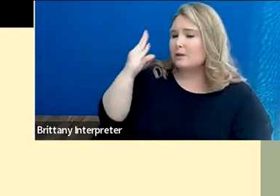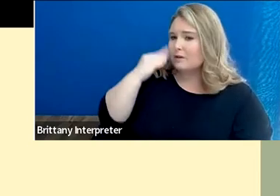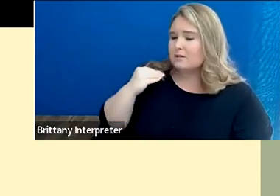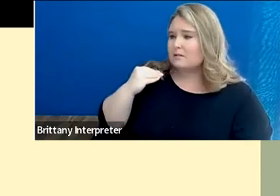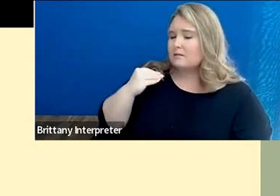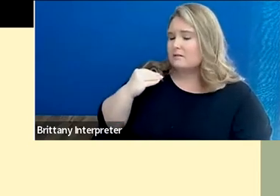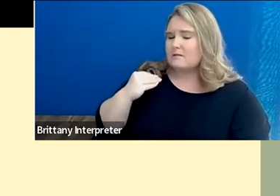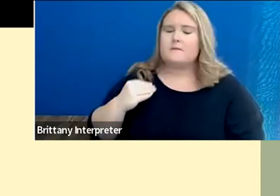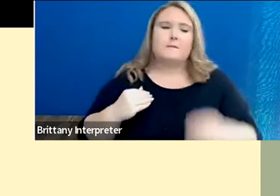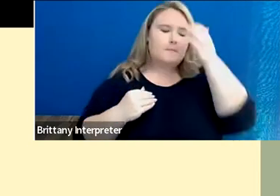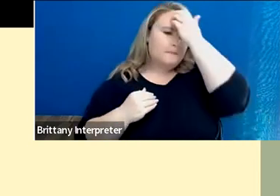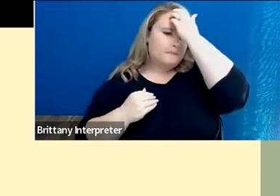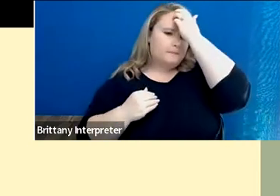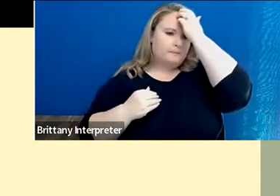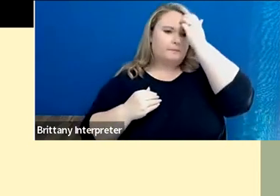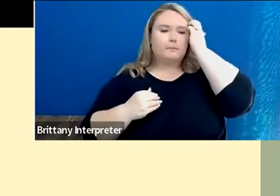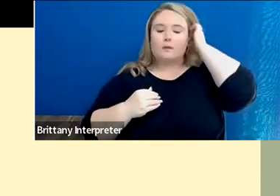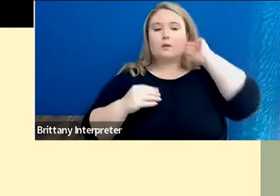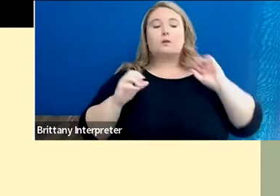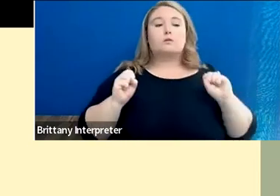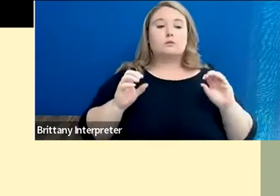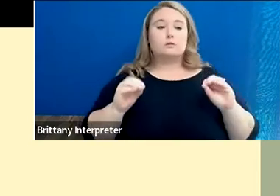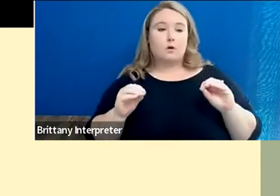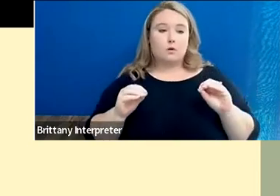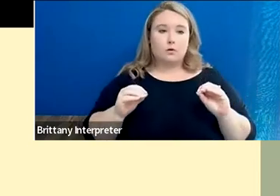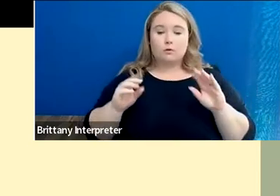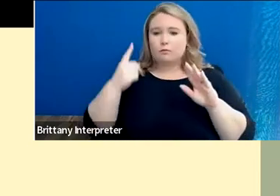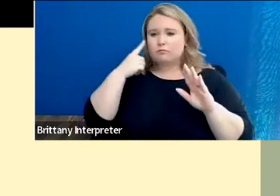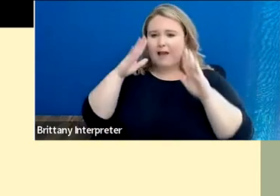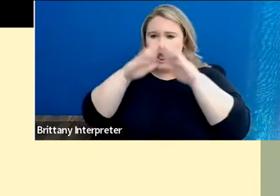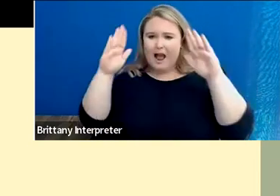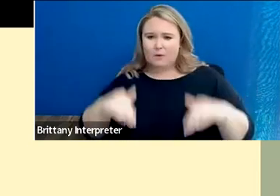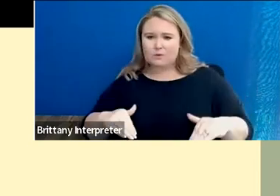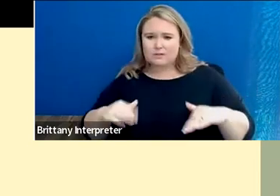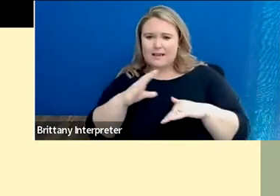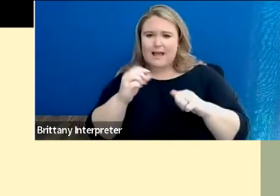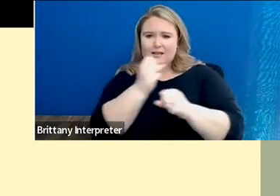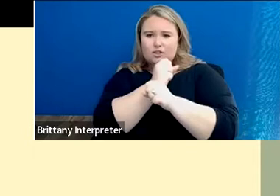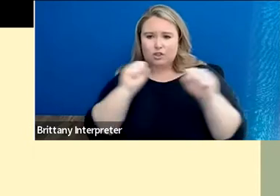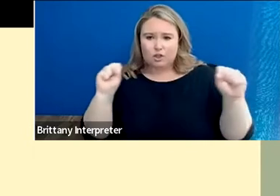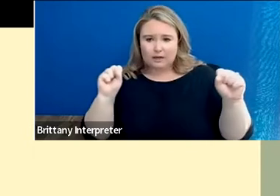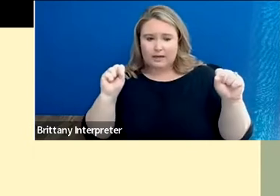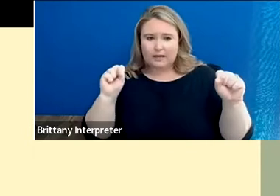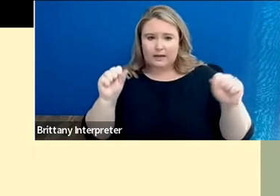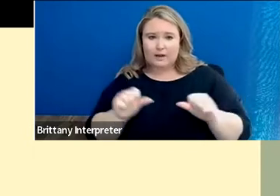So let me give you a little update on the status of housing. Housing insecurity remains disproportionately high